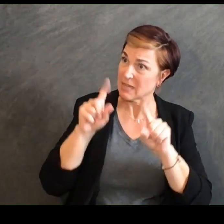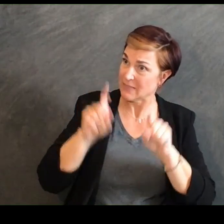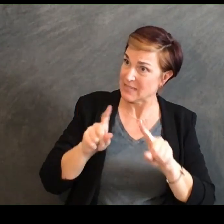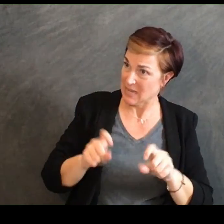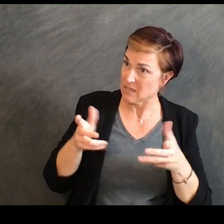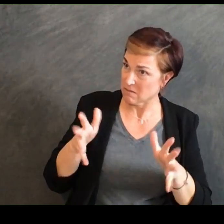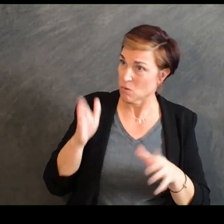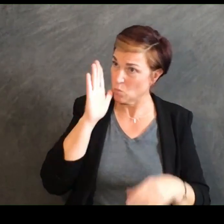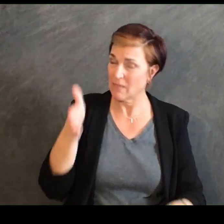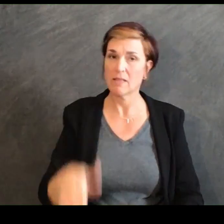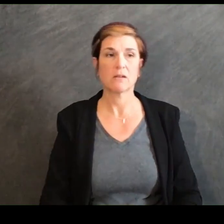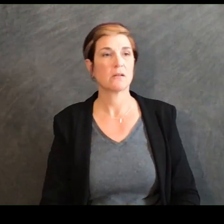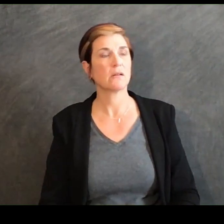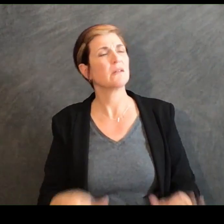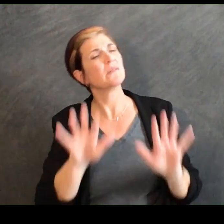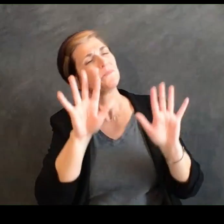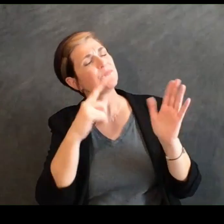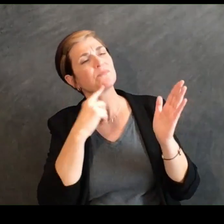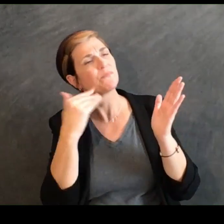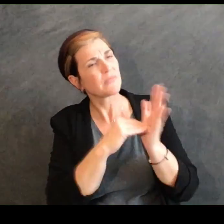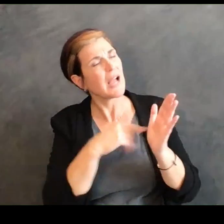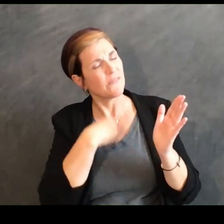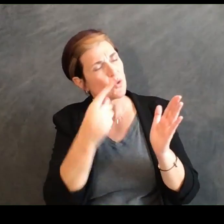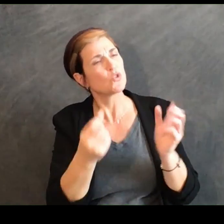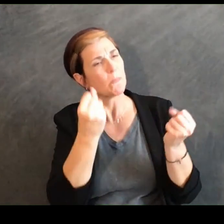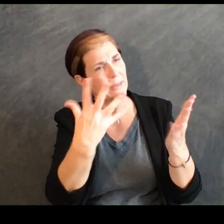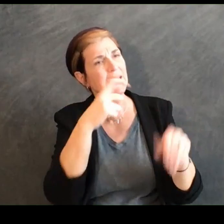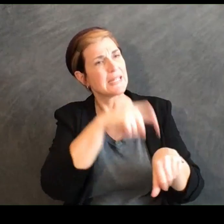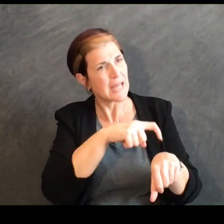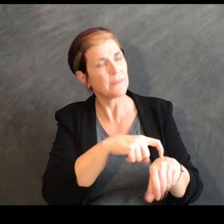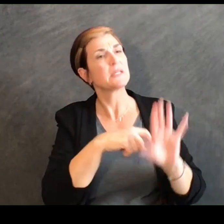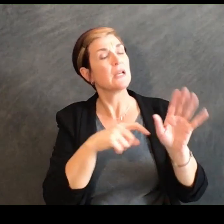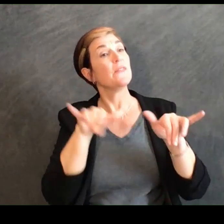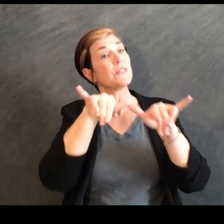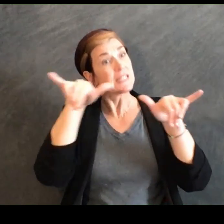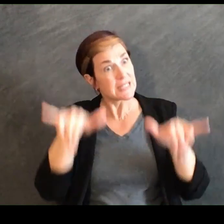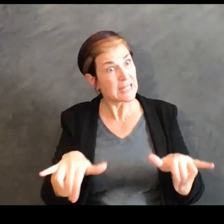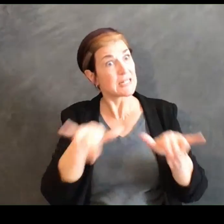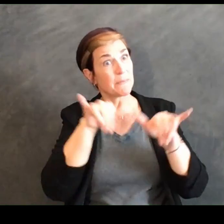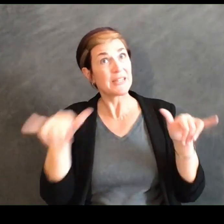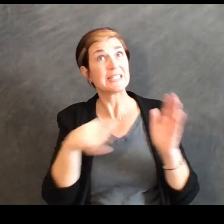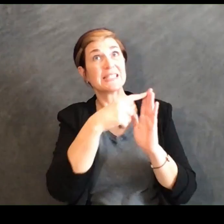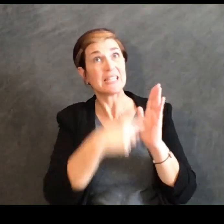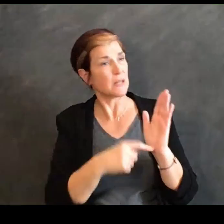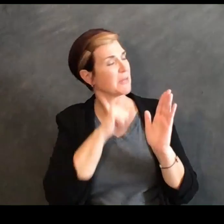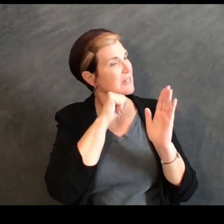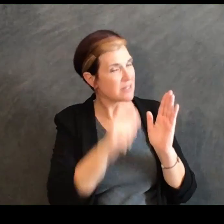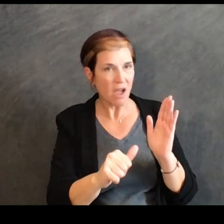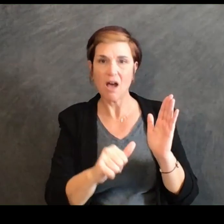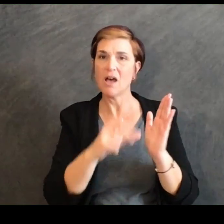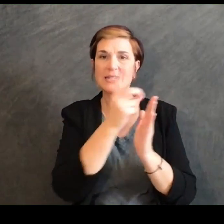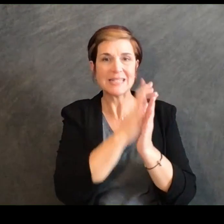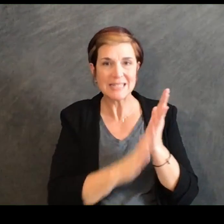multiple times it's a distance of a system the system was not designed for what it was designed for it worked very well